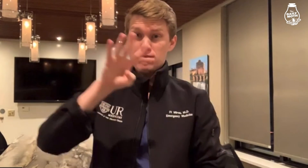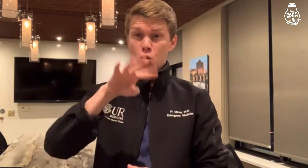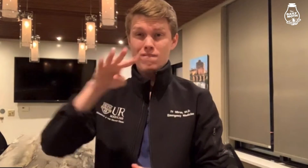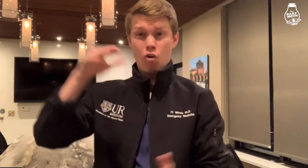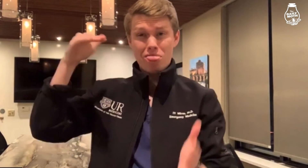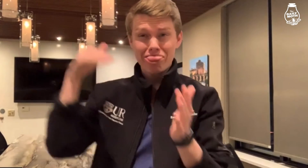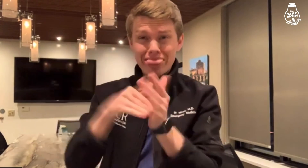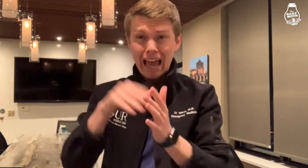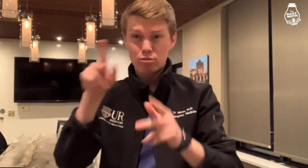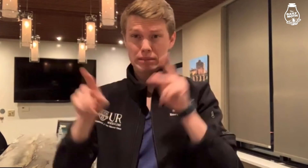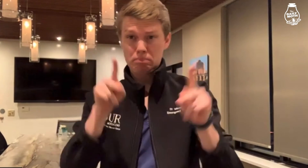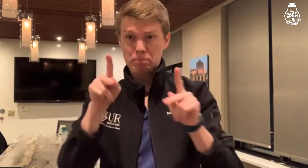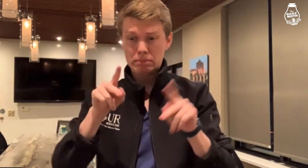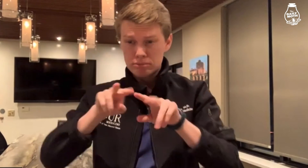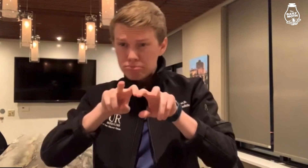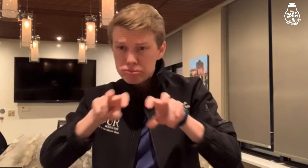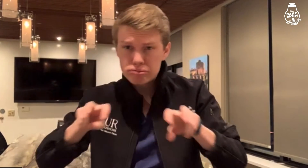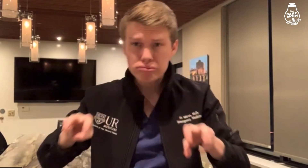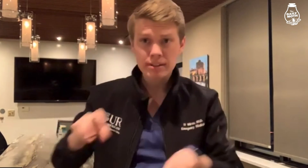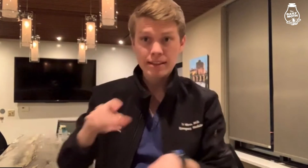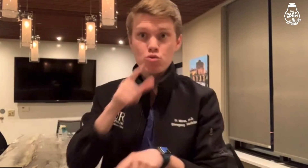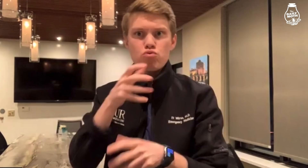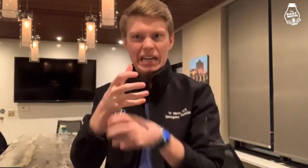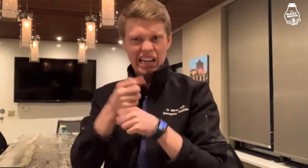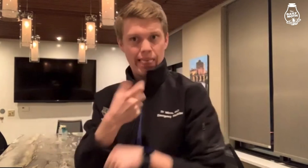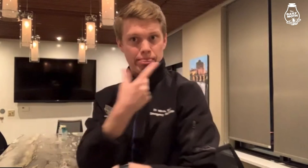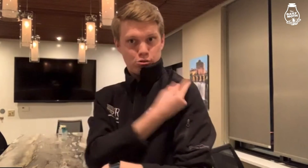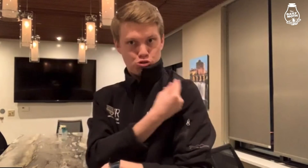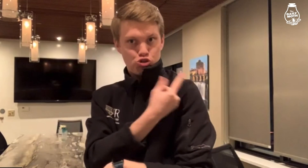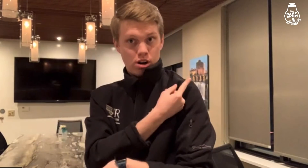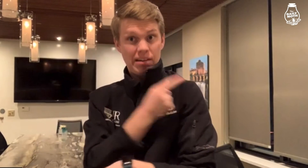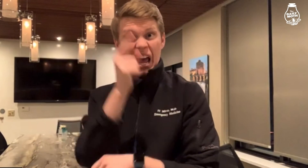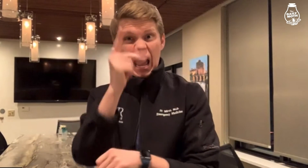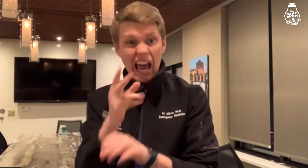44,000 people who received shots.